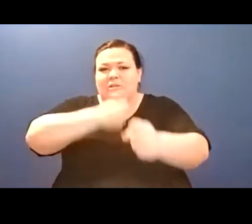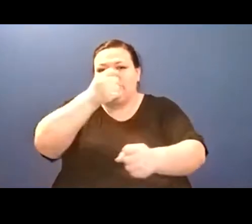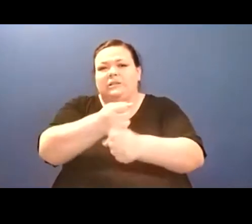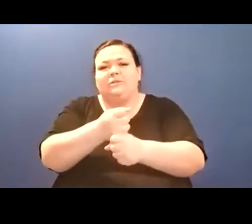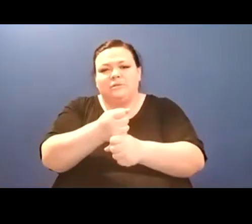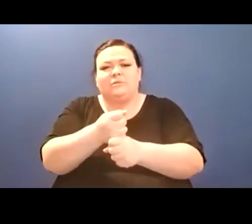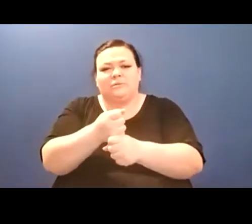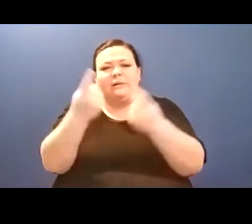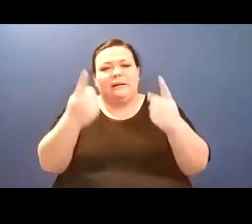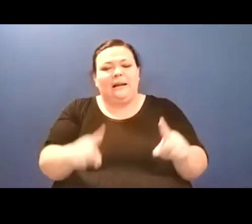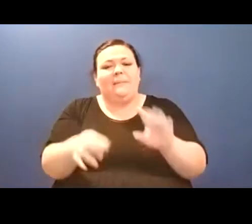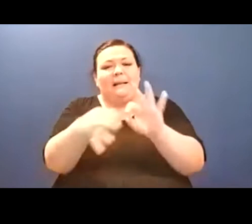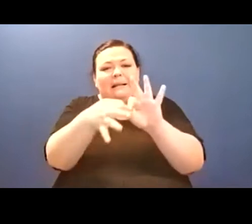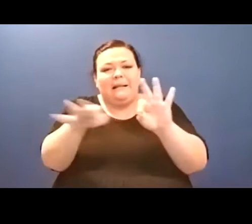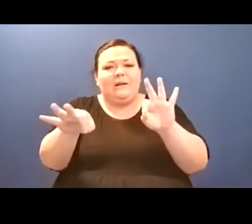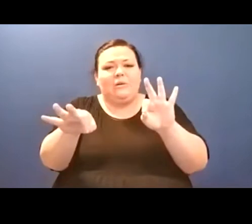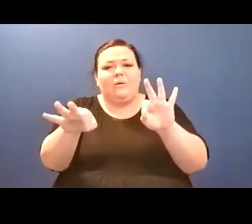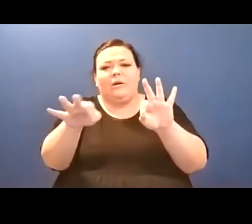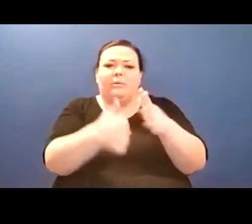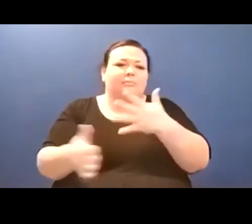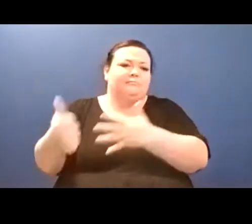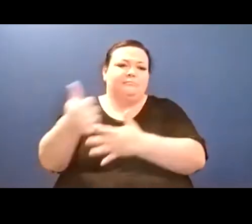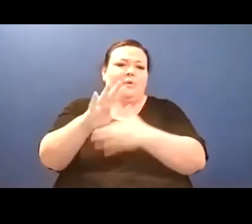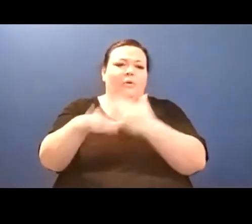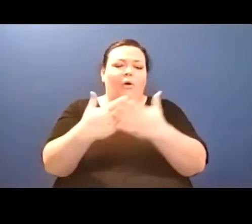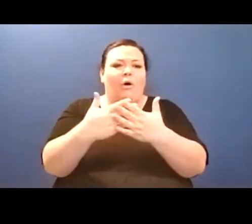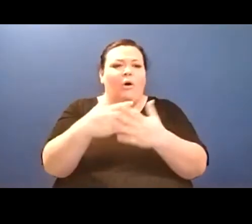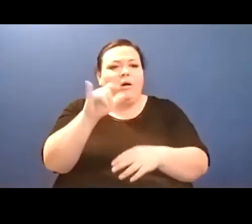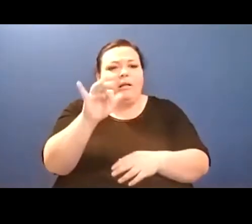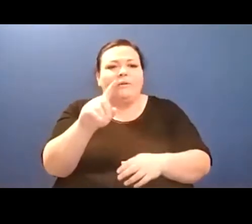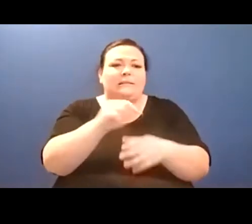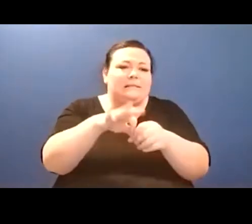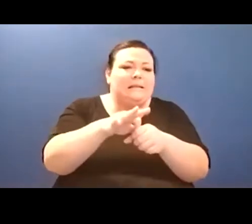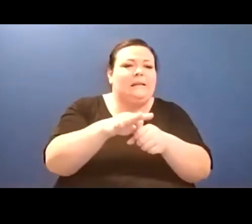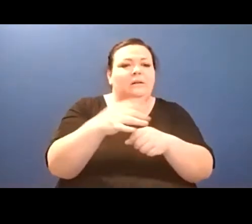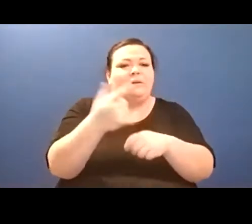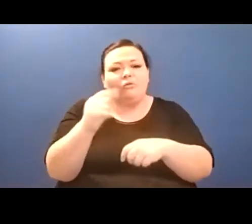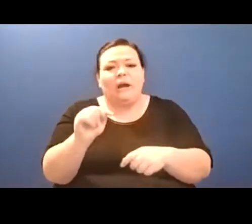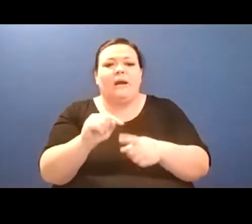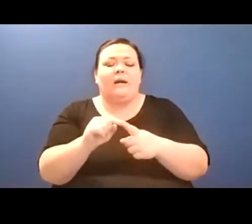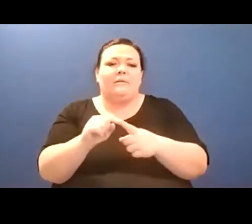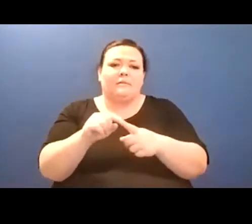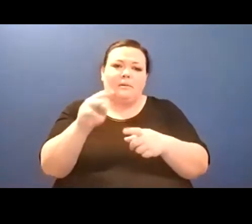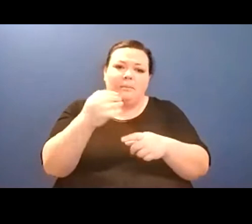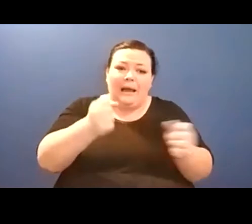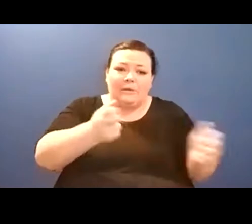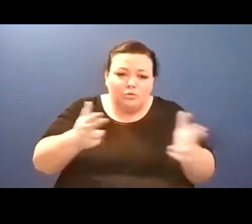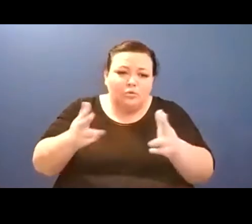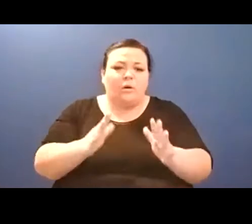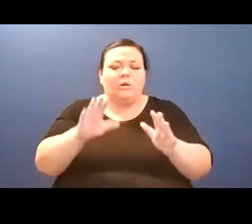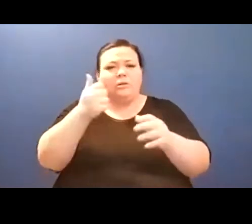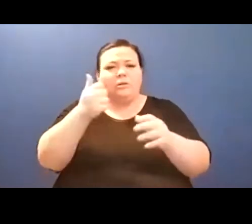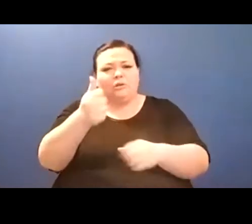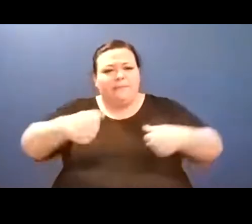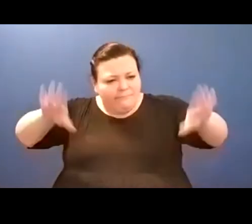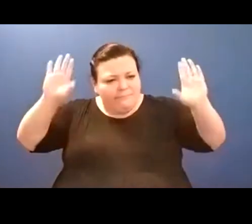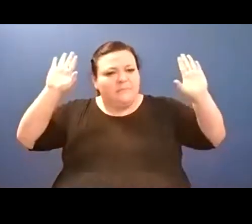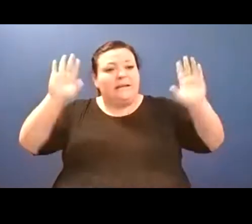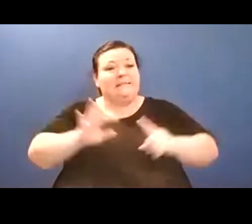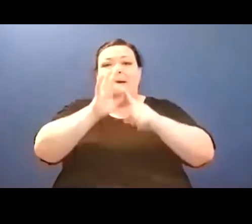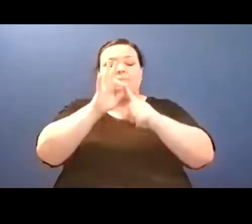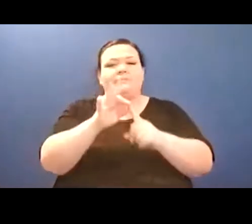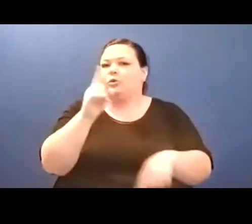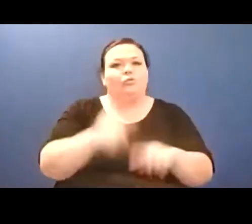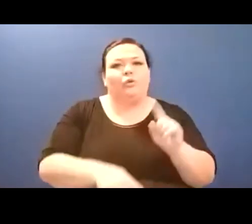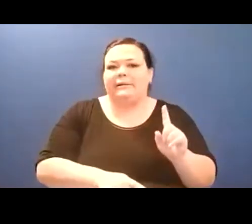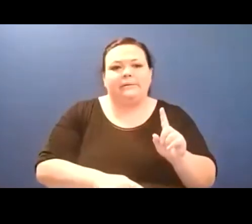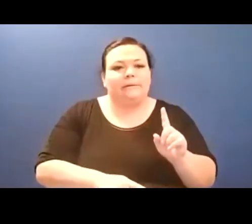Amazing, the sun is president, thank you, Aditi, um, thank you so much for reading, um, we're